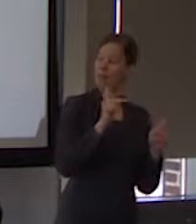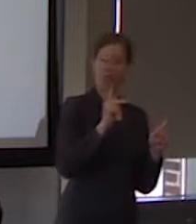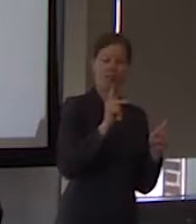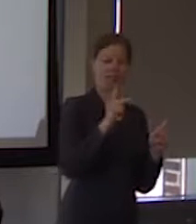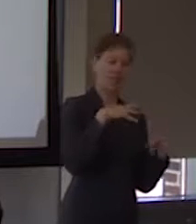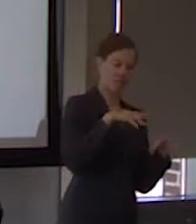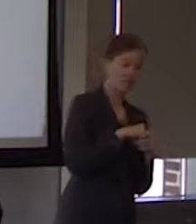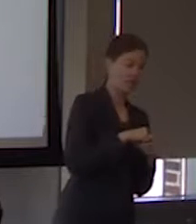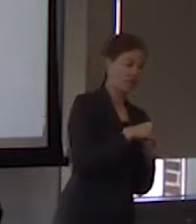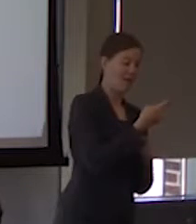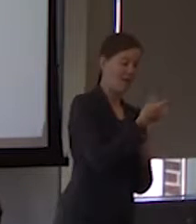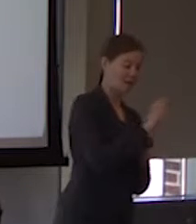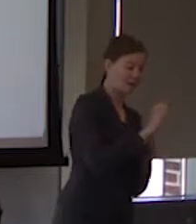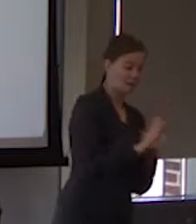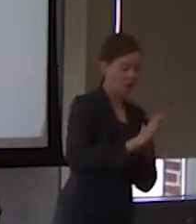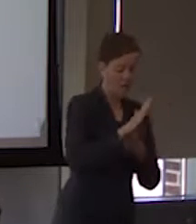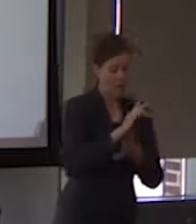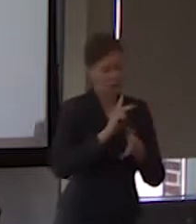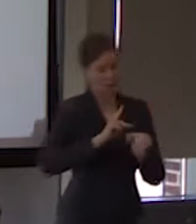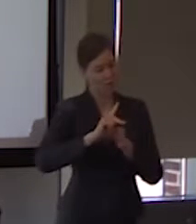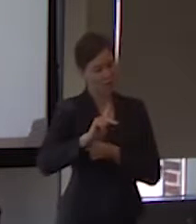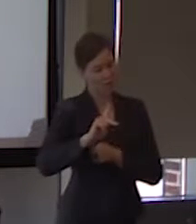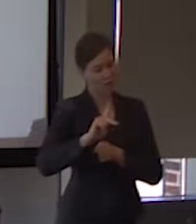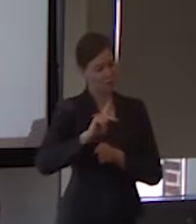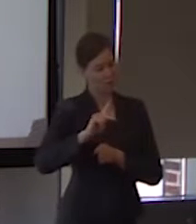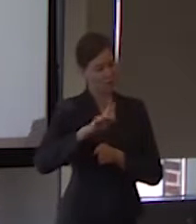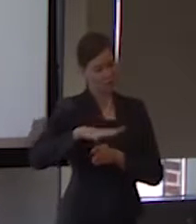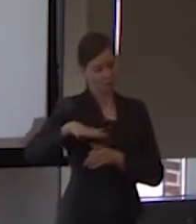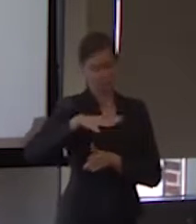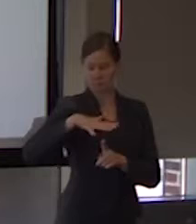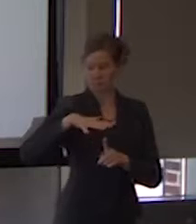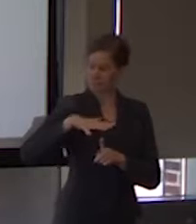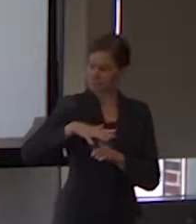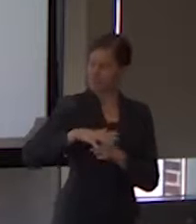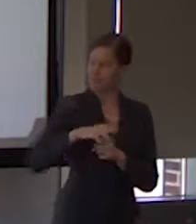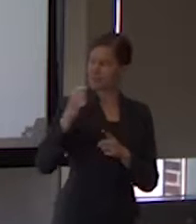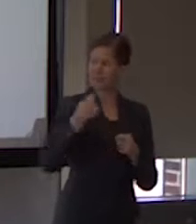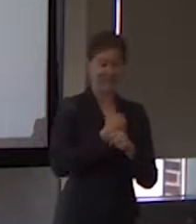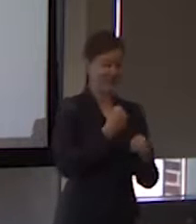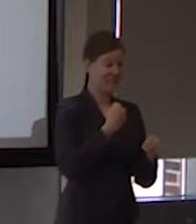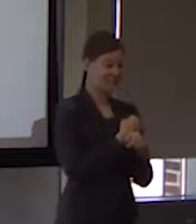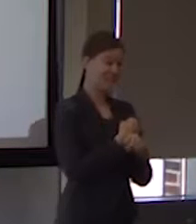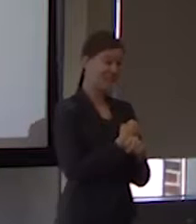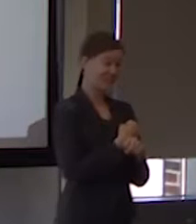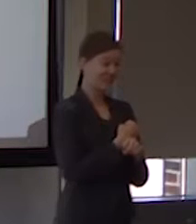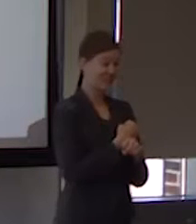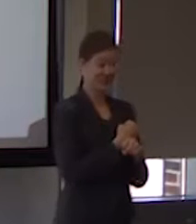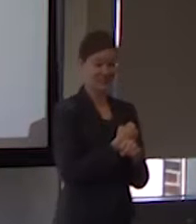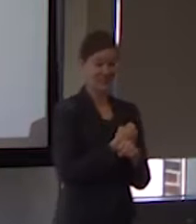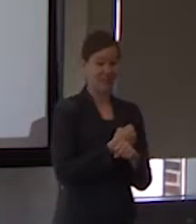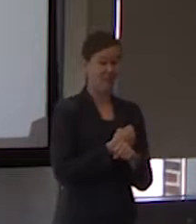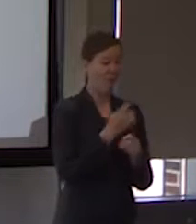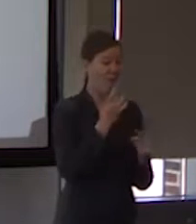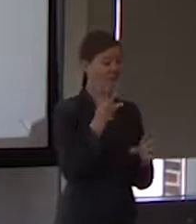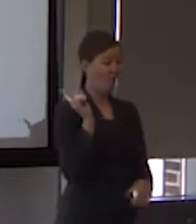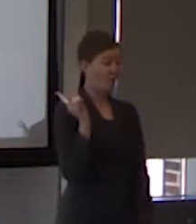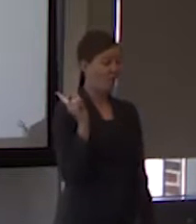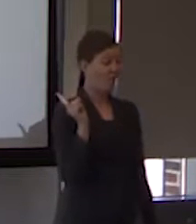in high schools, colleges, and professional settings. These statistics are really upsetting.